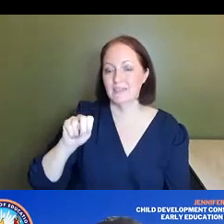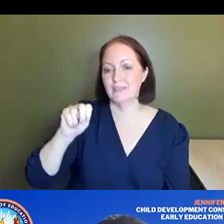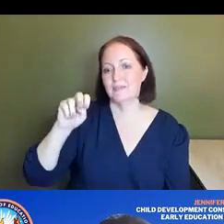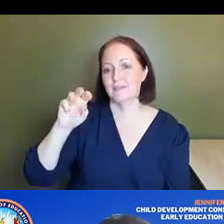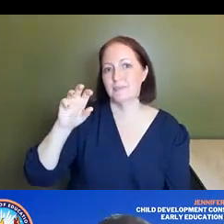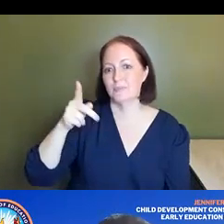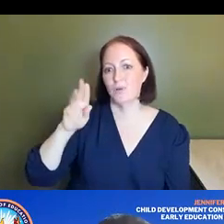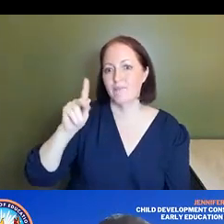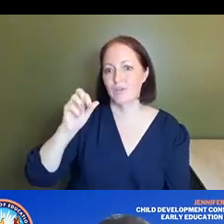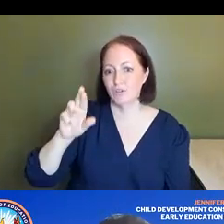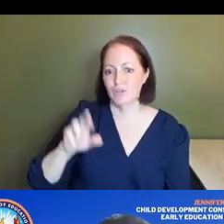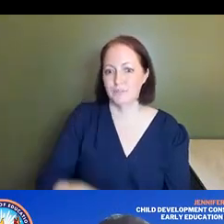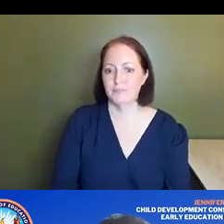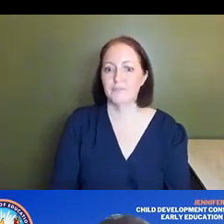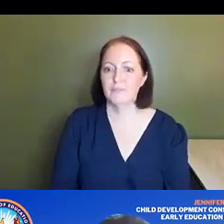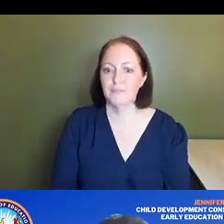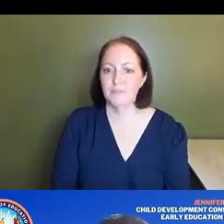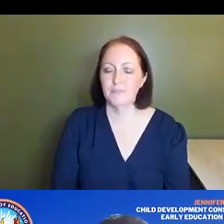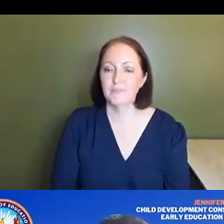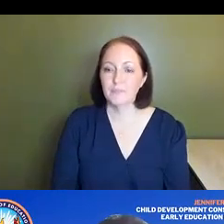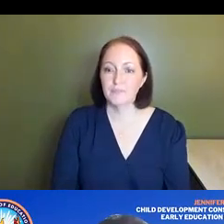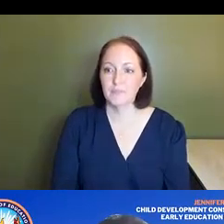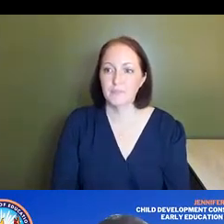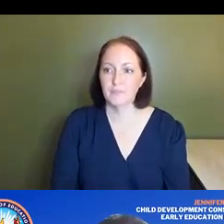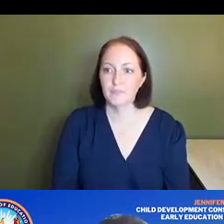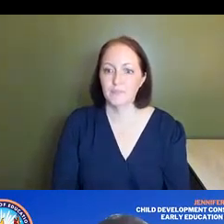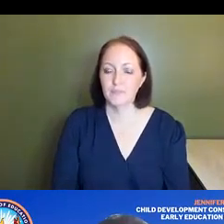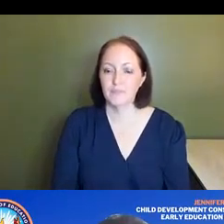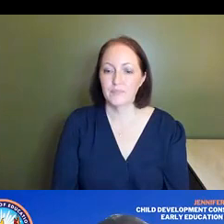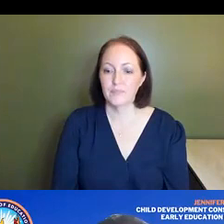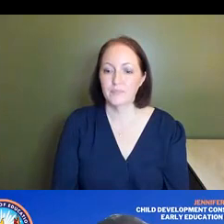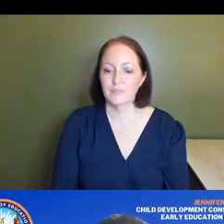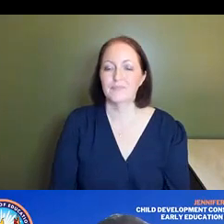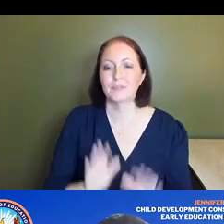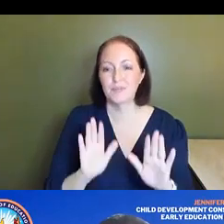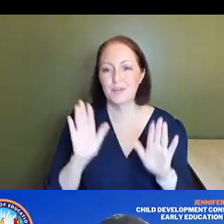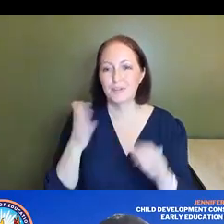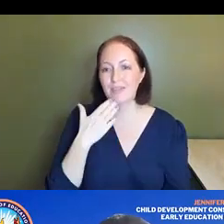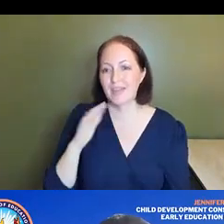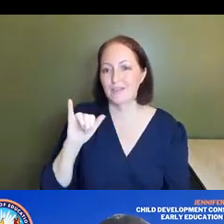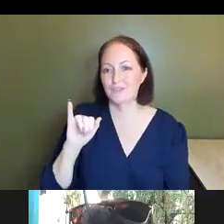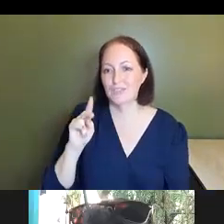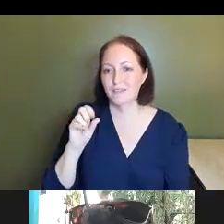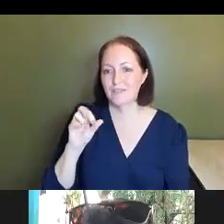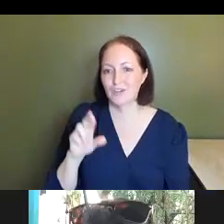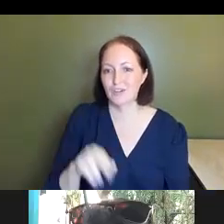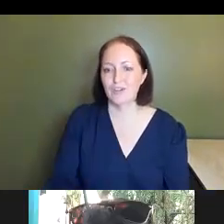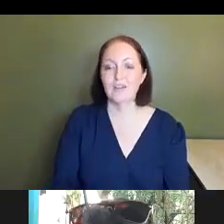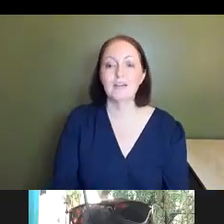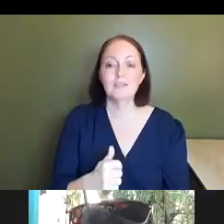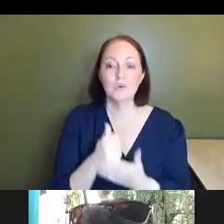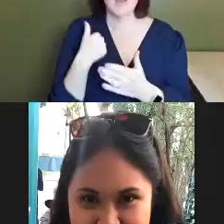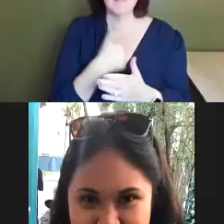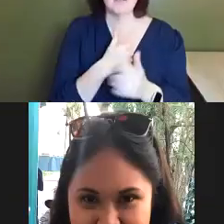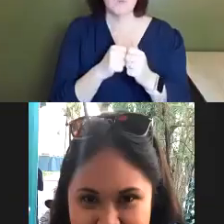Stephen Propheter: Wonderful. Thank you Jennifer. So to help us with the conversation around